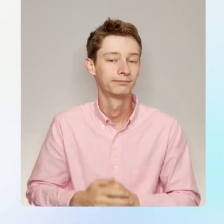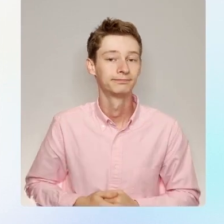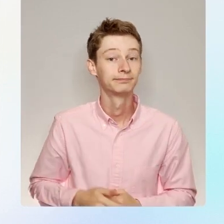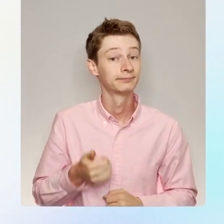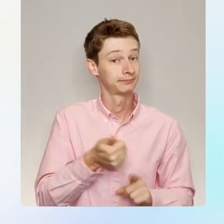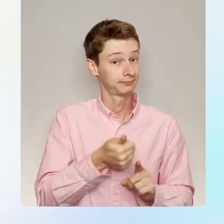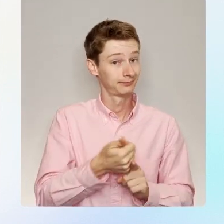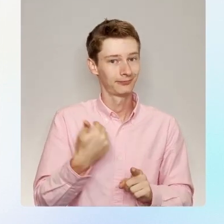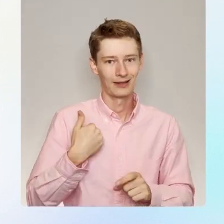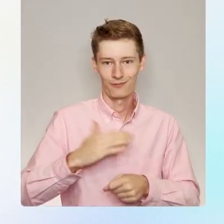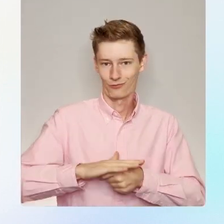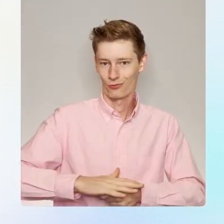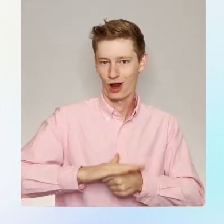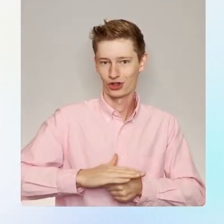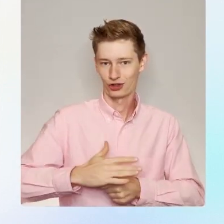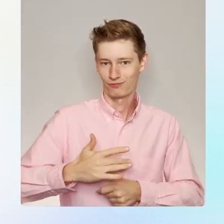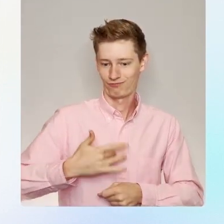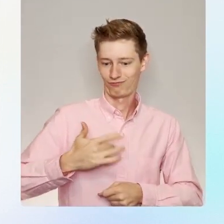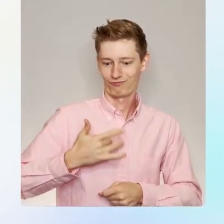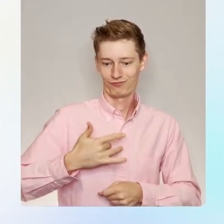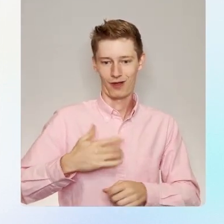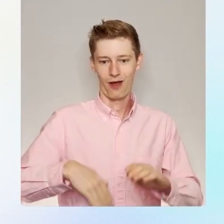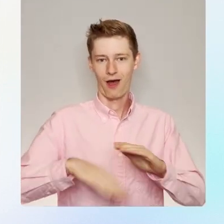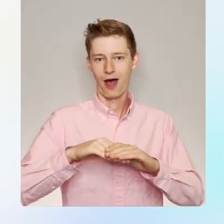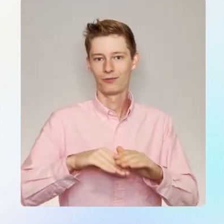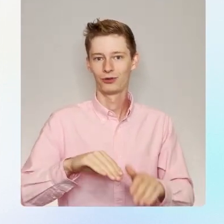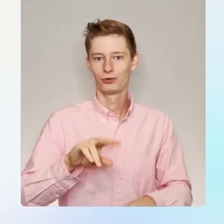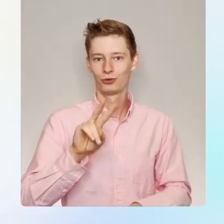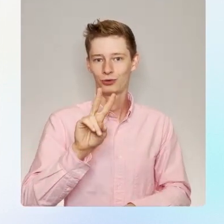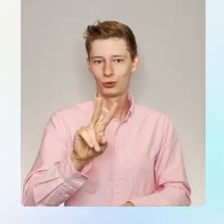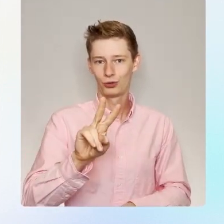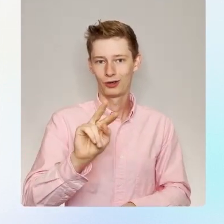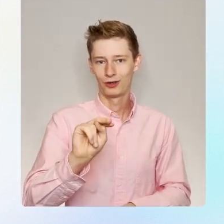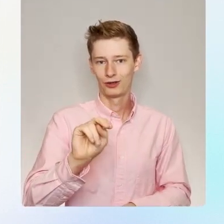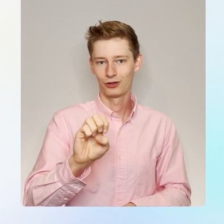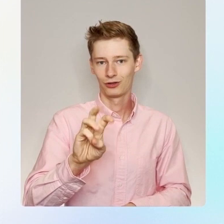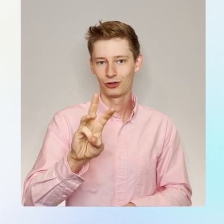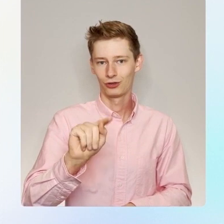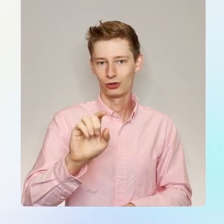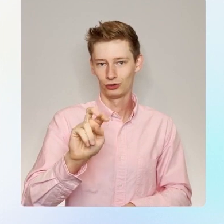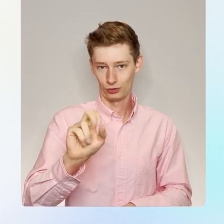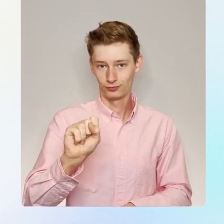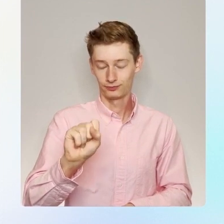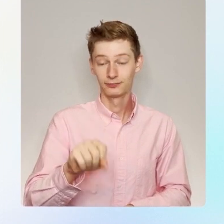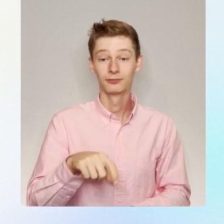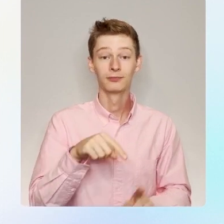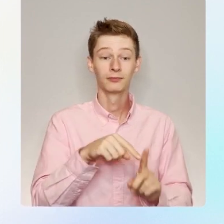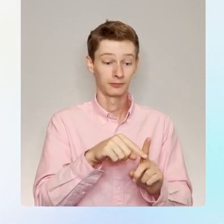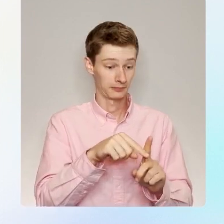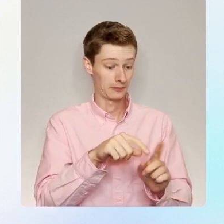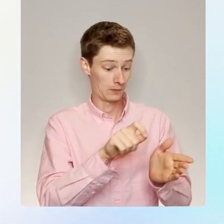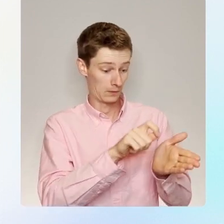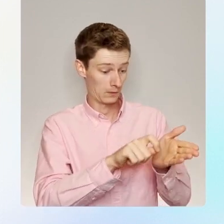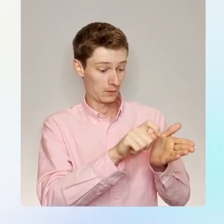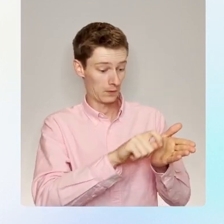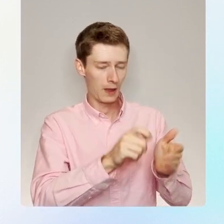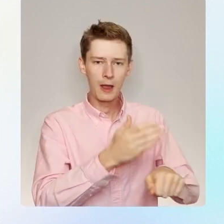It's pressure sensitive as well measuring up to about 2 Newtons of force. The stylus tip improves the writing experience